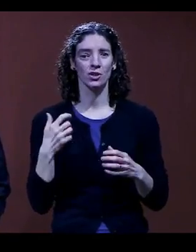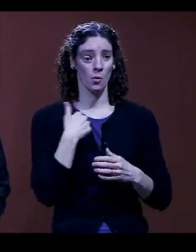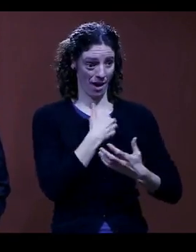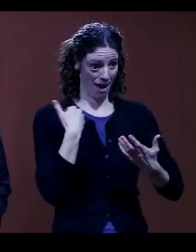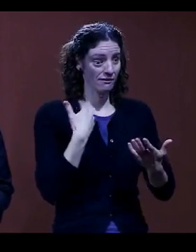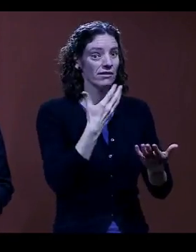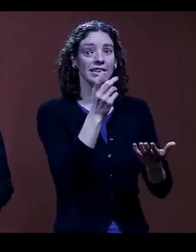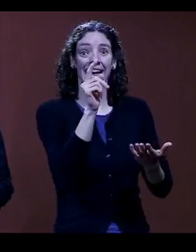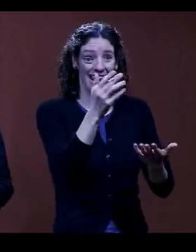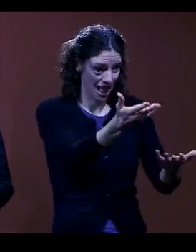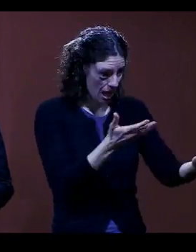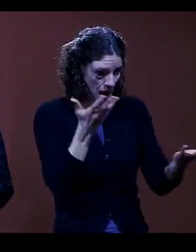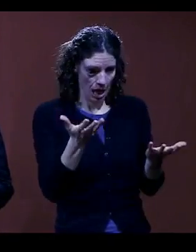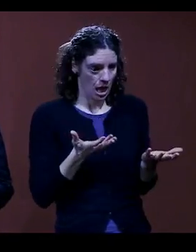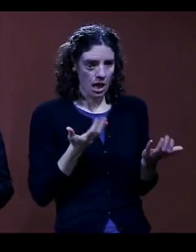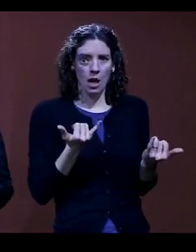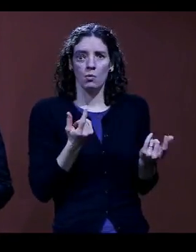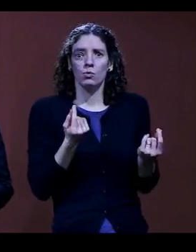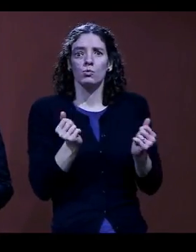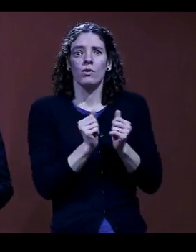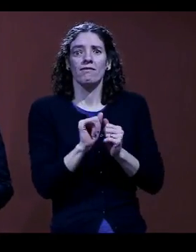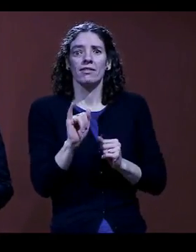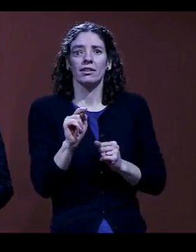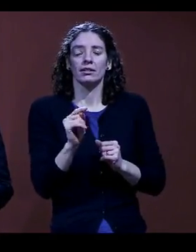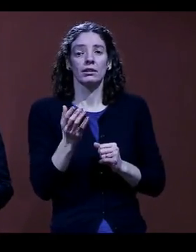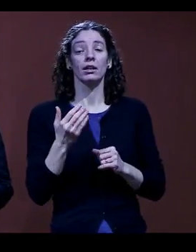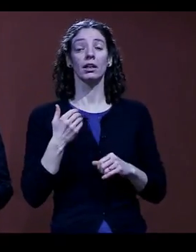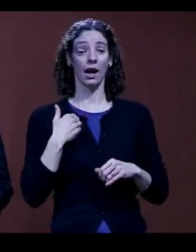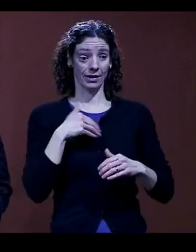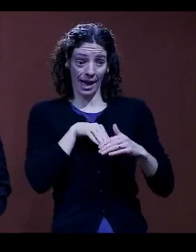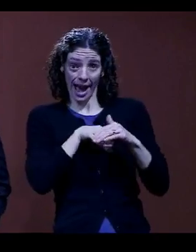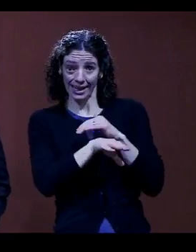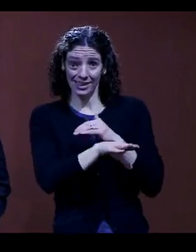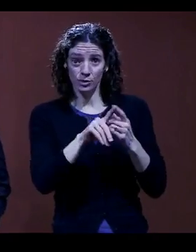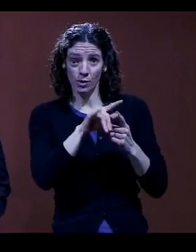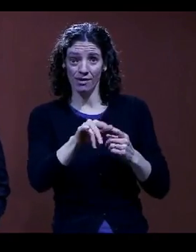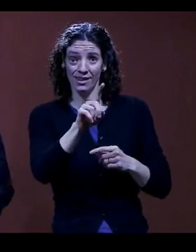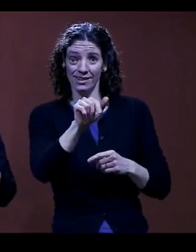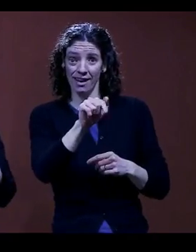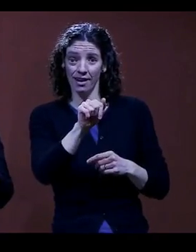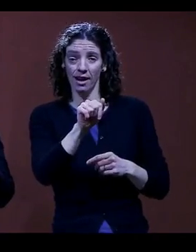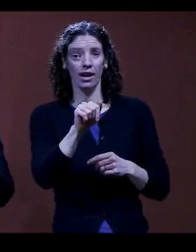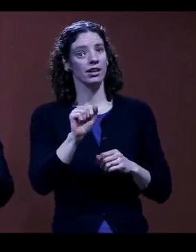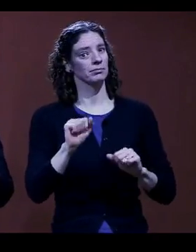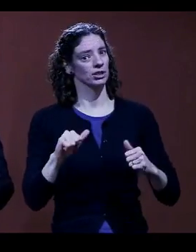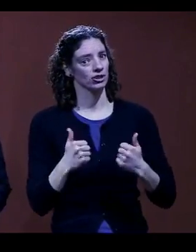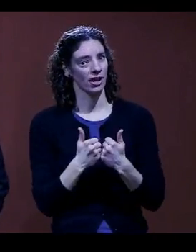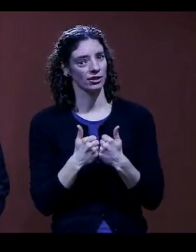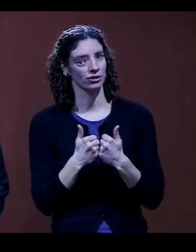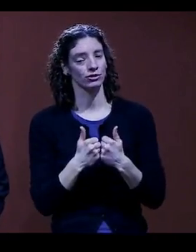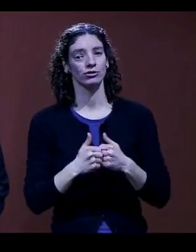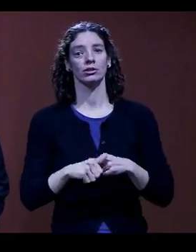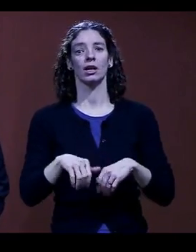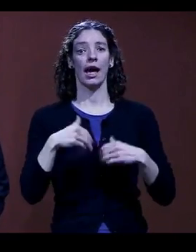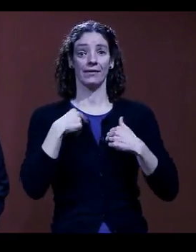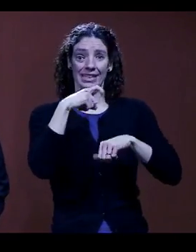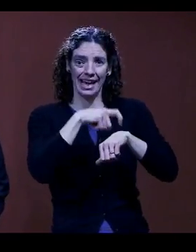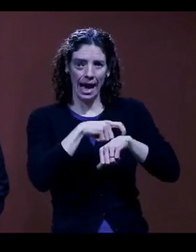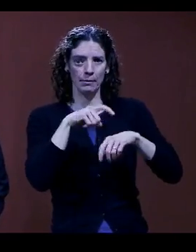So having access to the data can be really challenging, having the time to review can be really challenging,